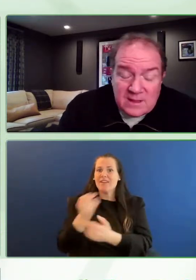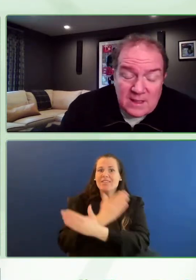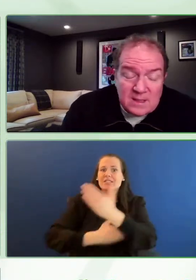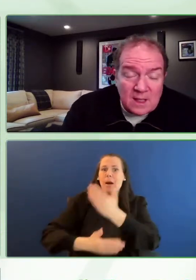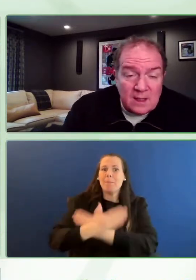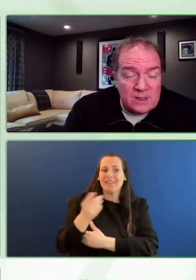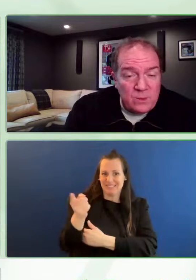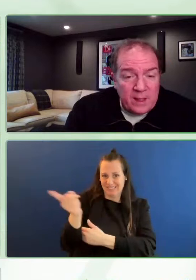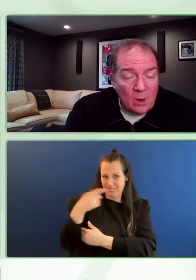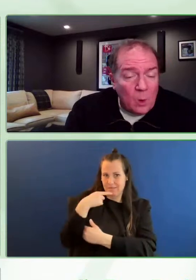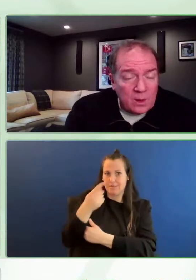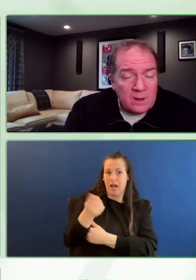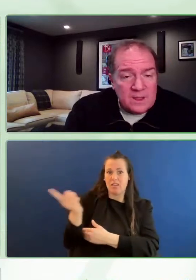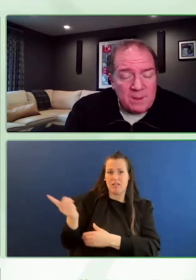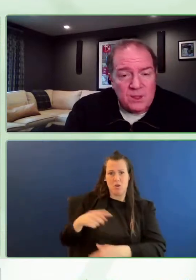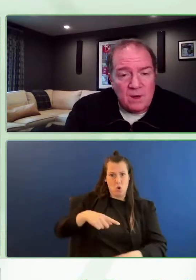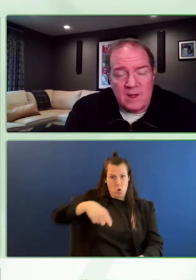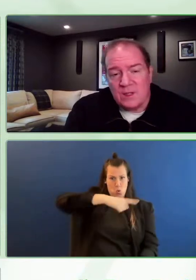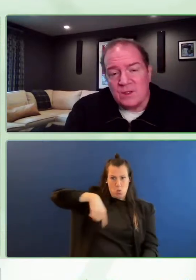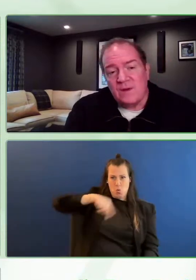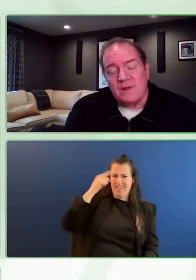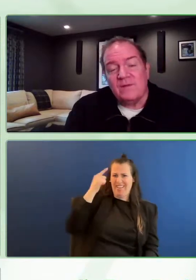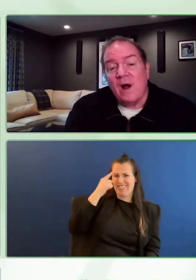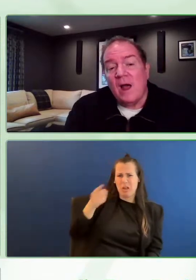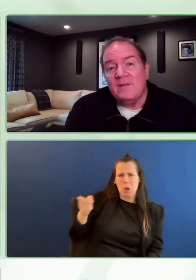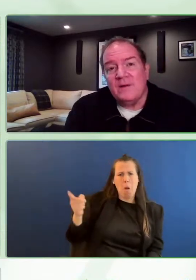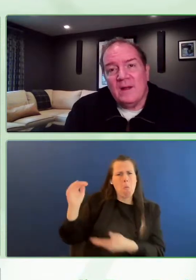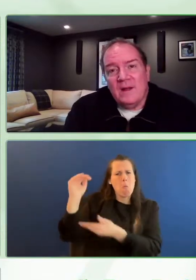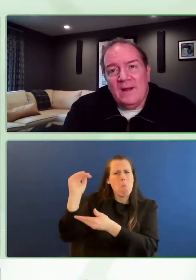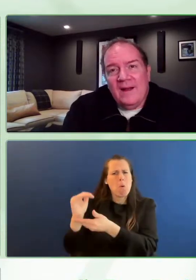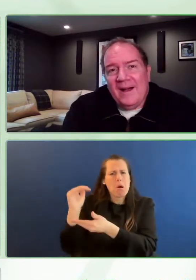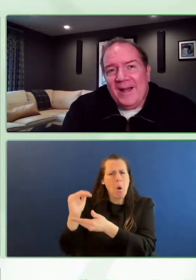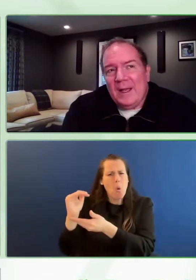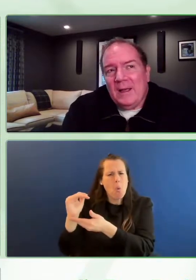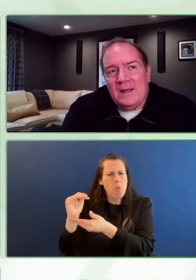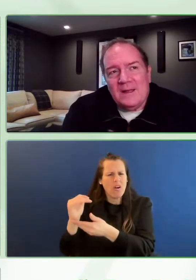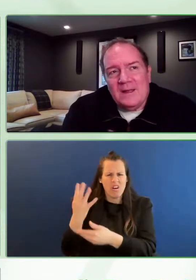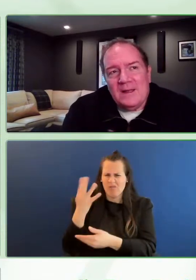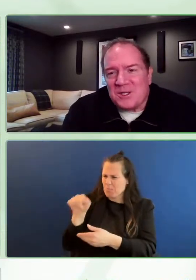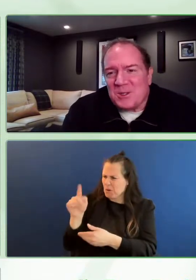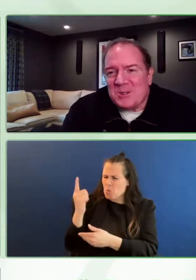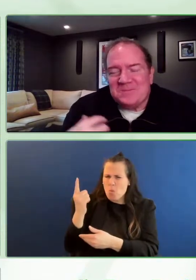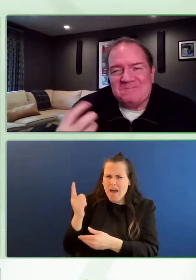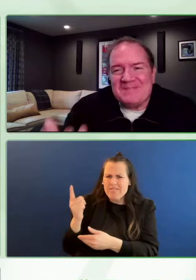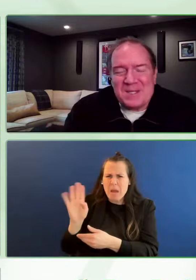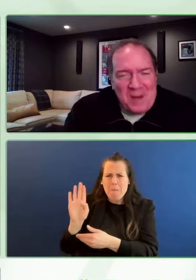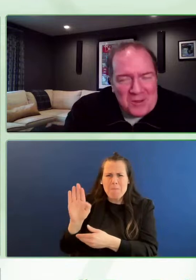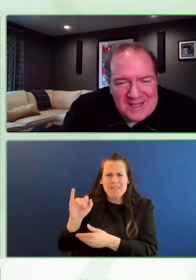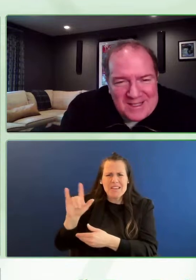And statistically as we get over, certainly over the age of 35, we start to experience